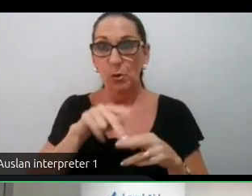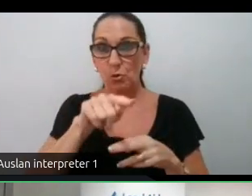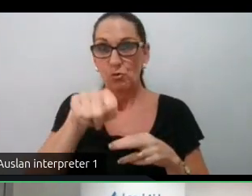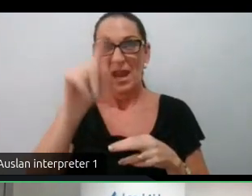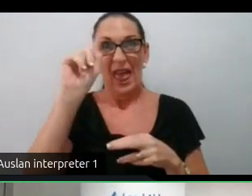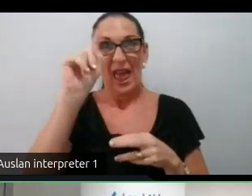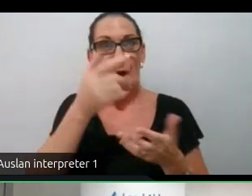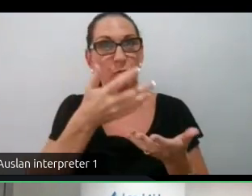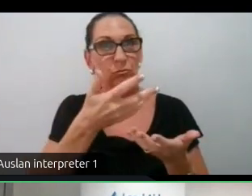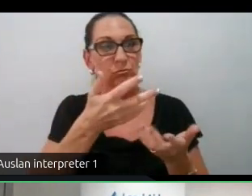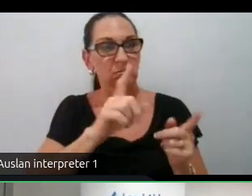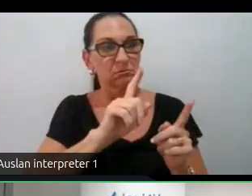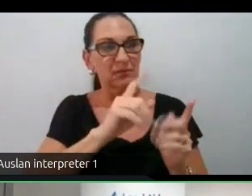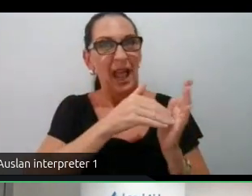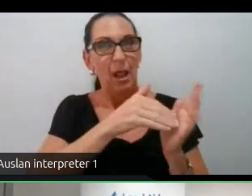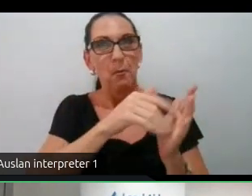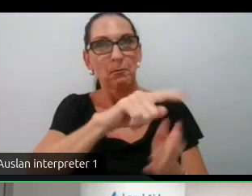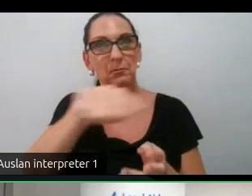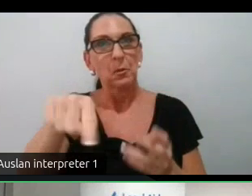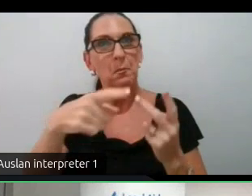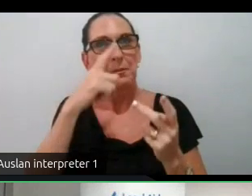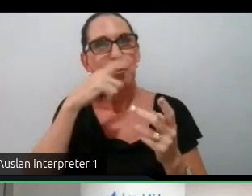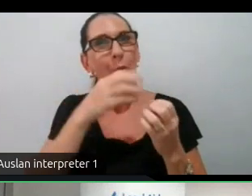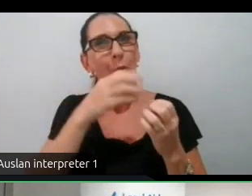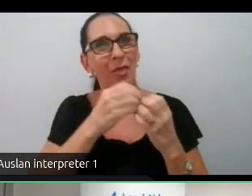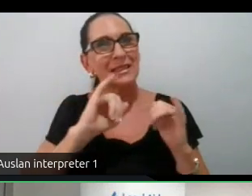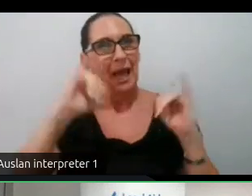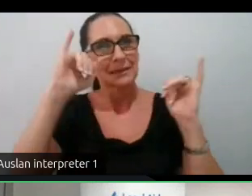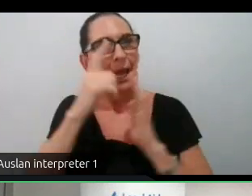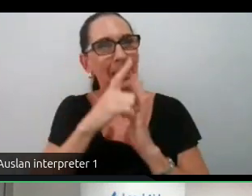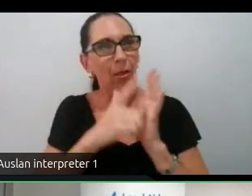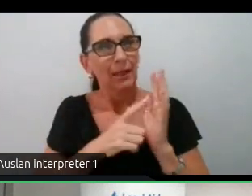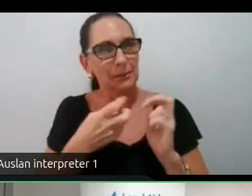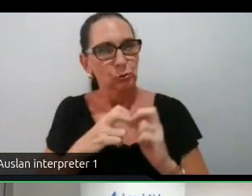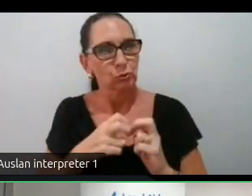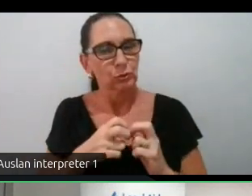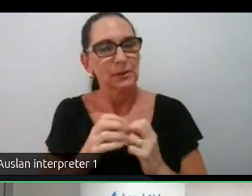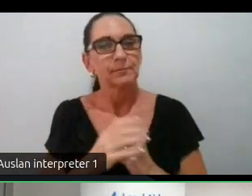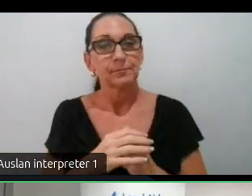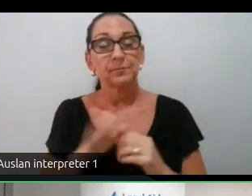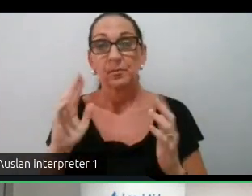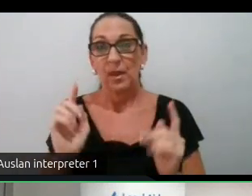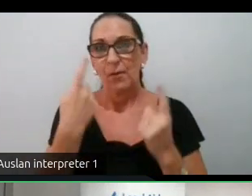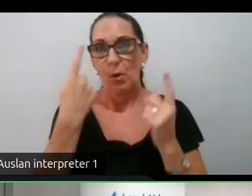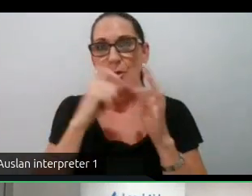helping people with um any disaster legal issues. So, I'll get those started. Now, the very first